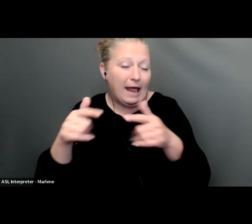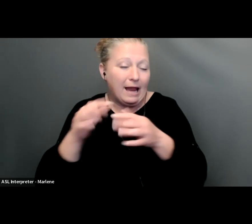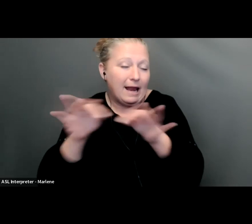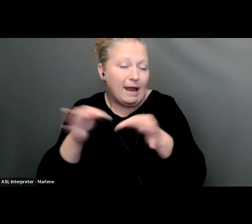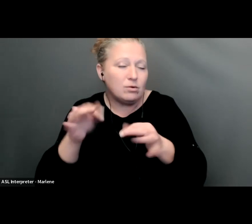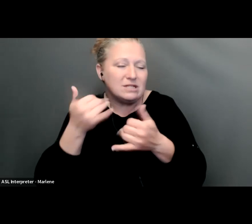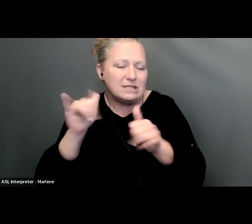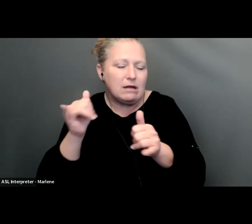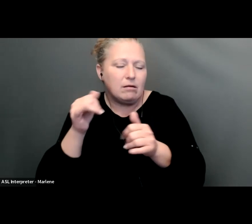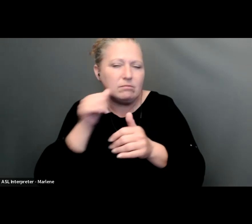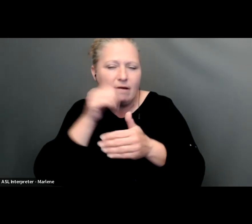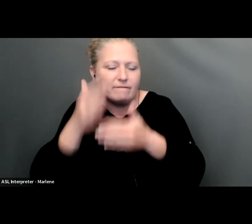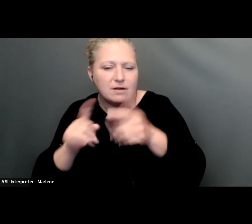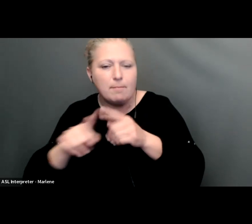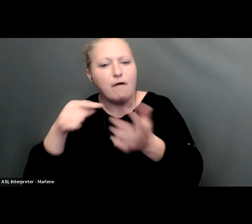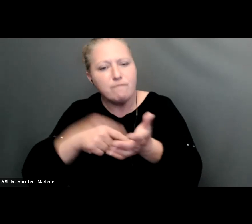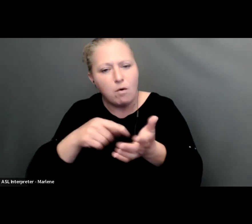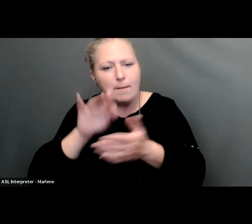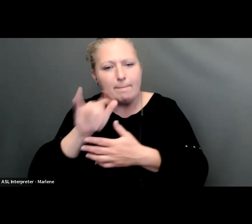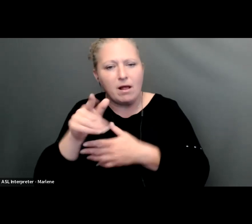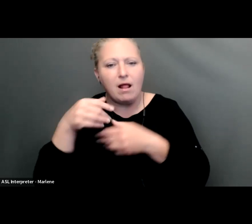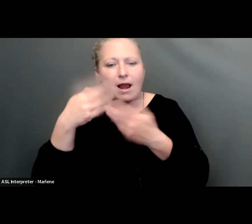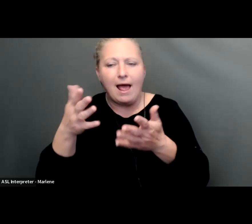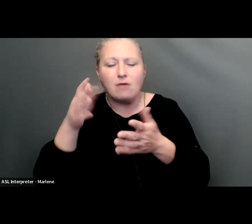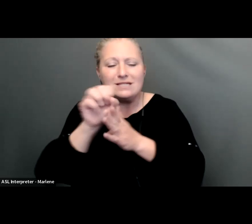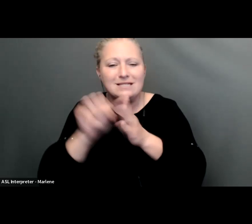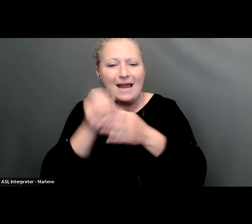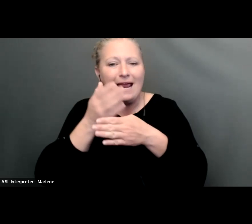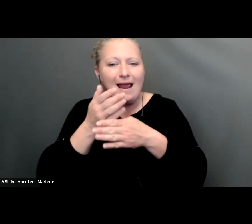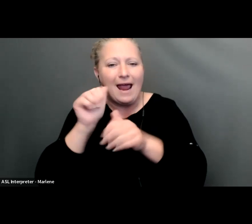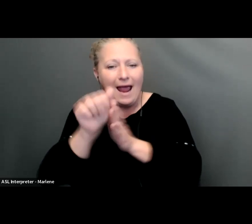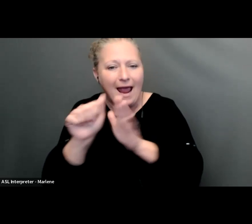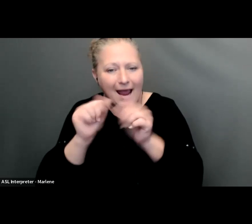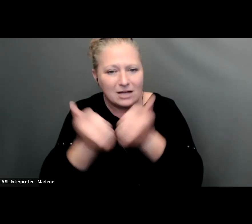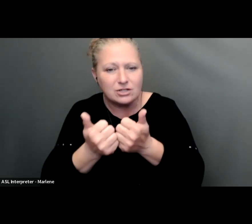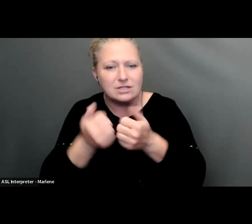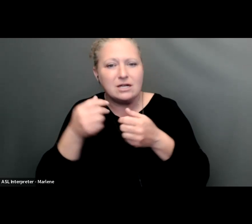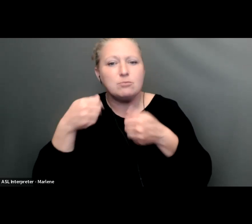an Affordability bill to require State agencies to use ISPs to provide more affordable service plans.